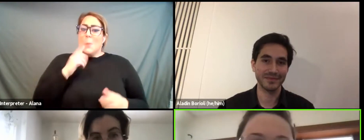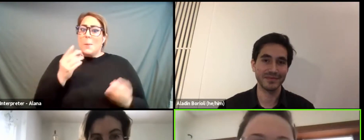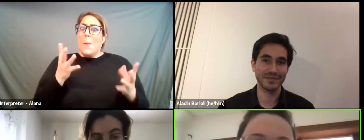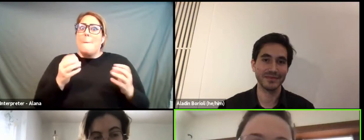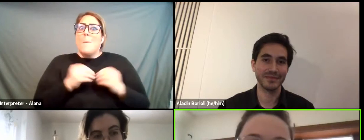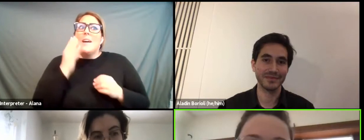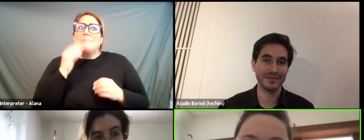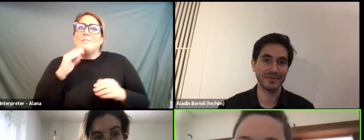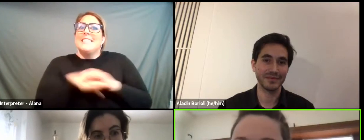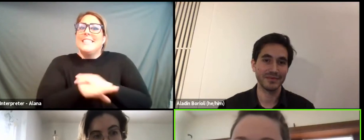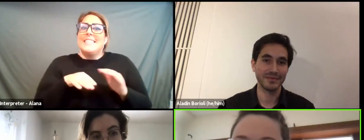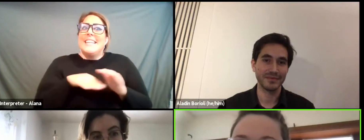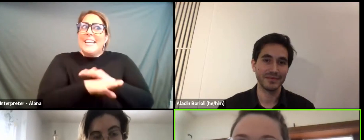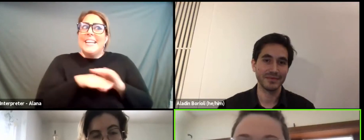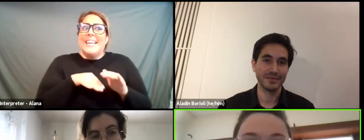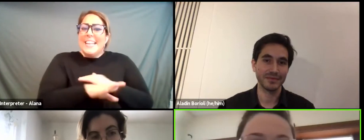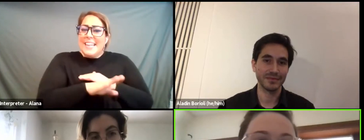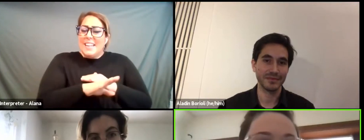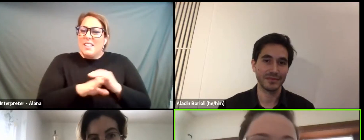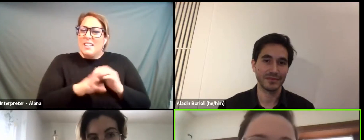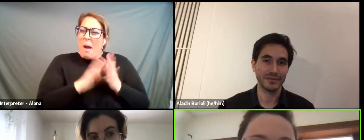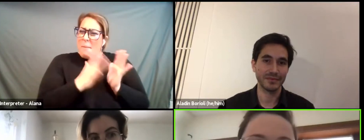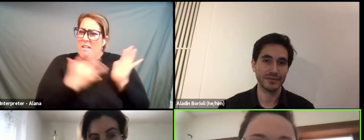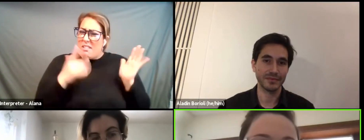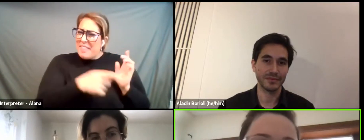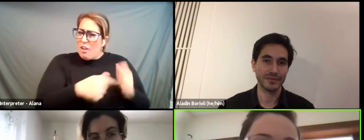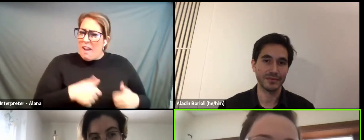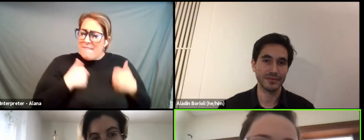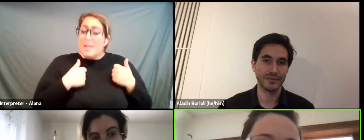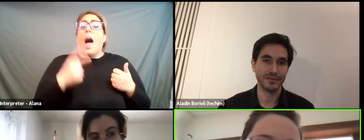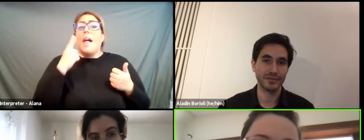So I think being able to still feel that closeness through visuals, through sound,